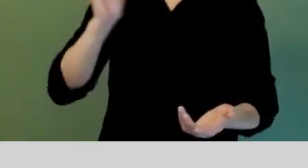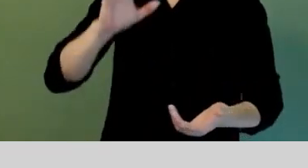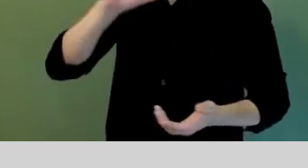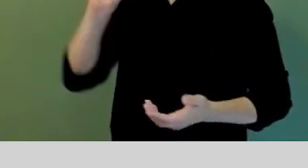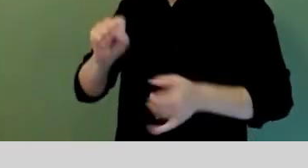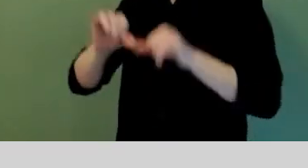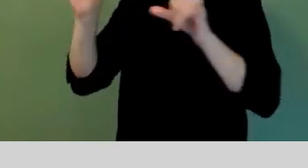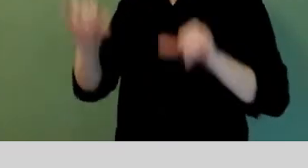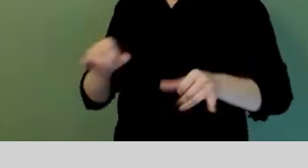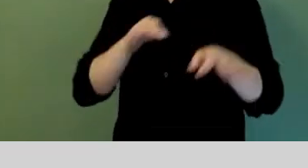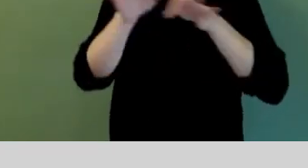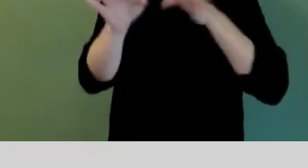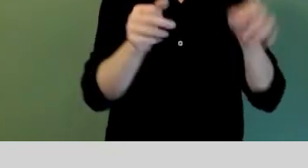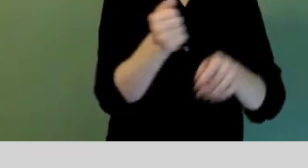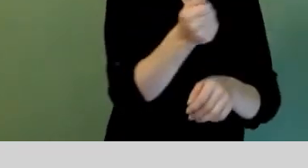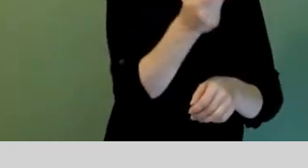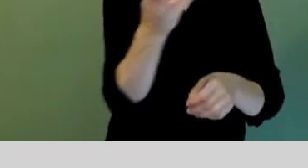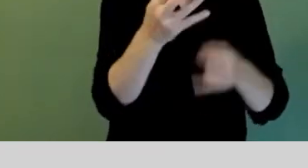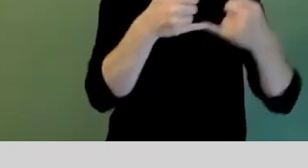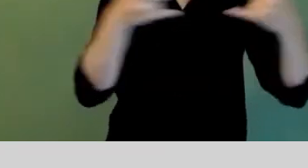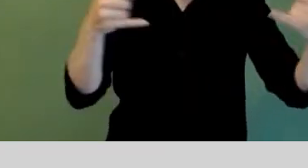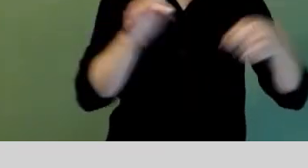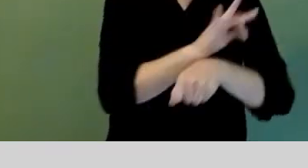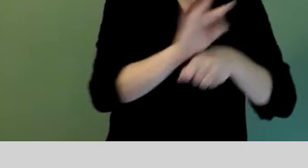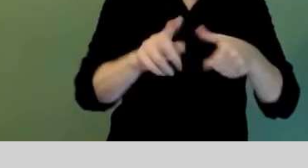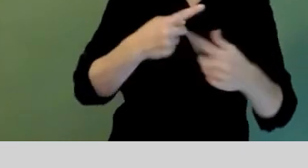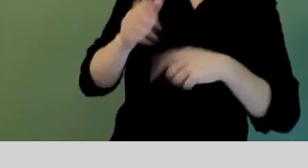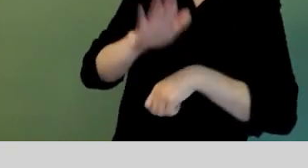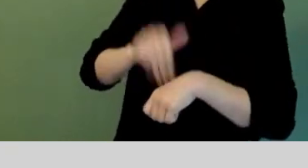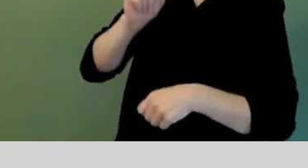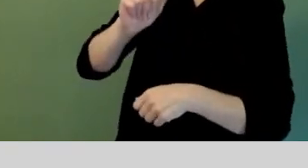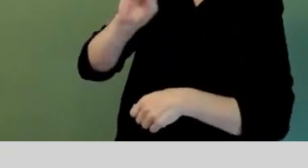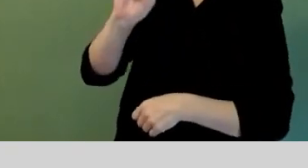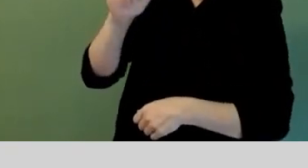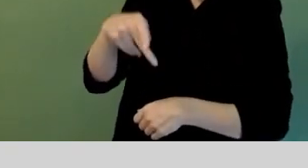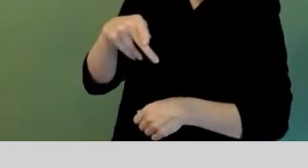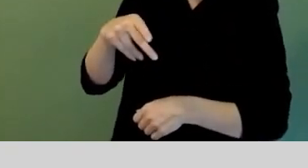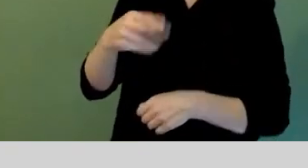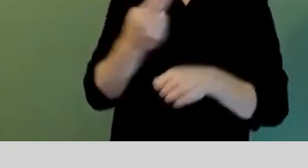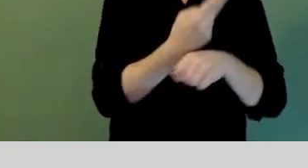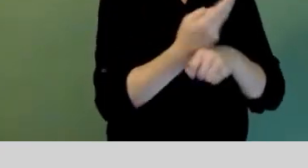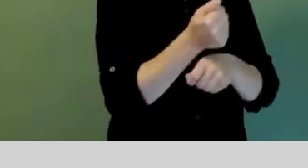and then we would call map using that multiline function, a modal line parameter function as a function